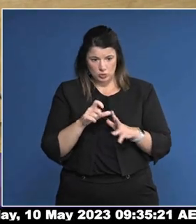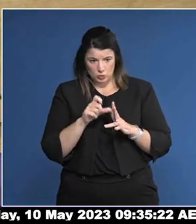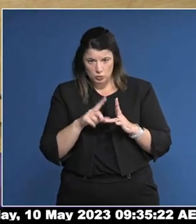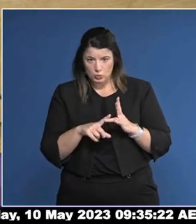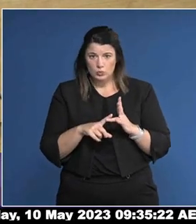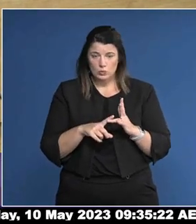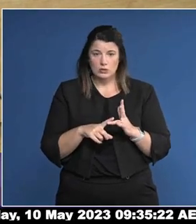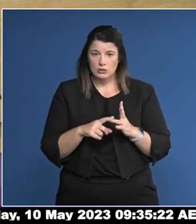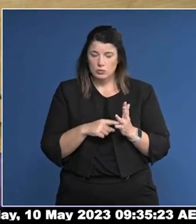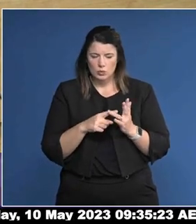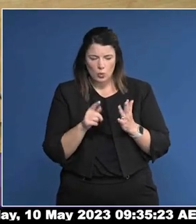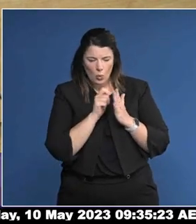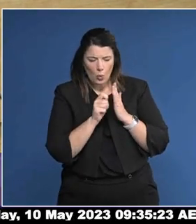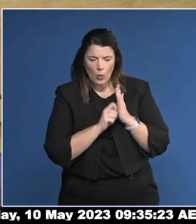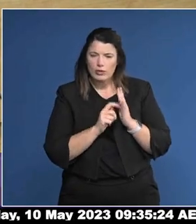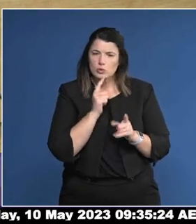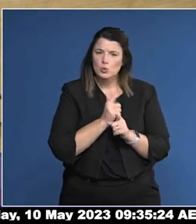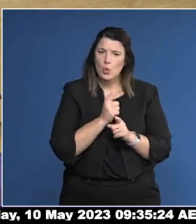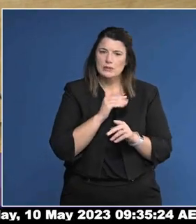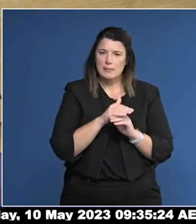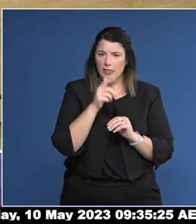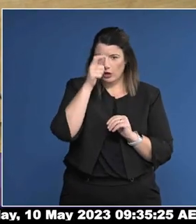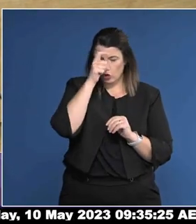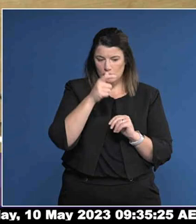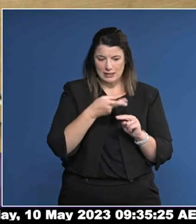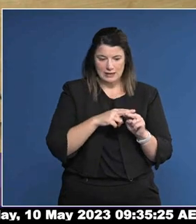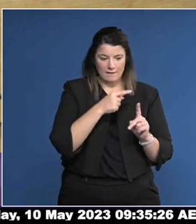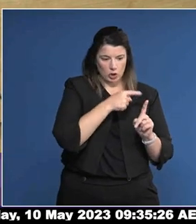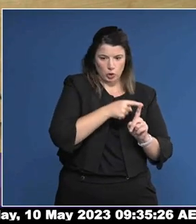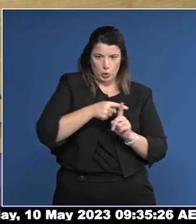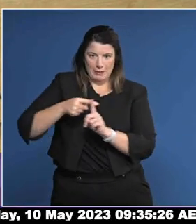the authors describe as a concept of cumulative harm, which the authors say